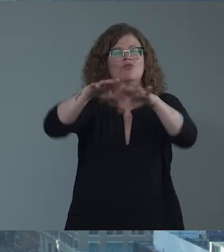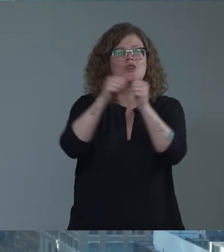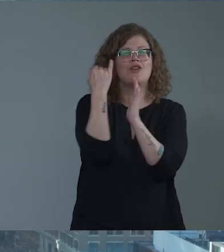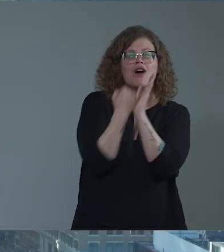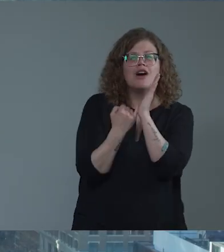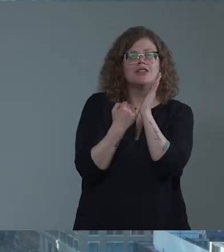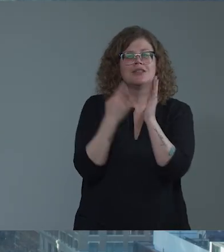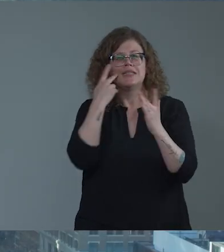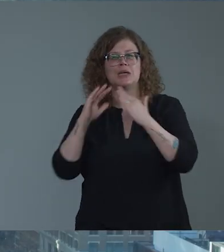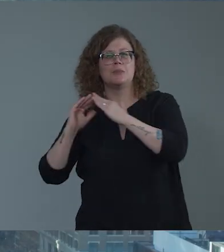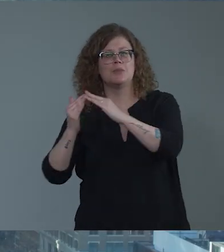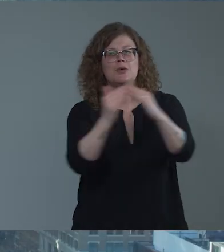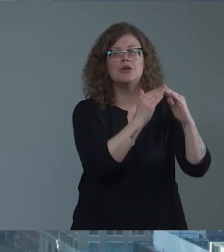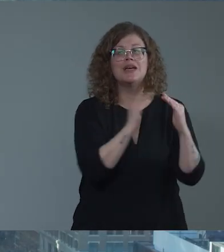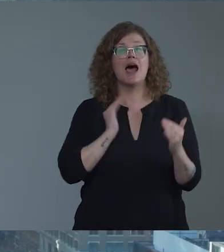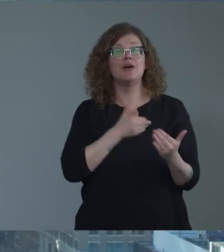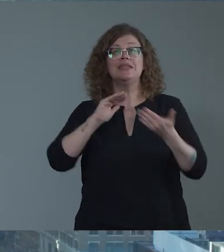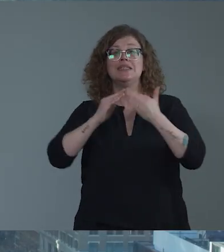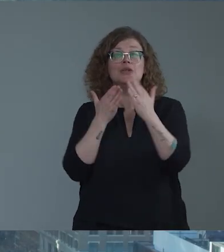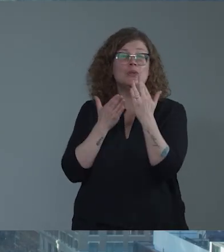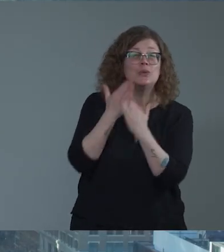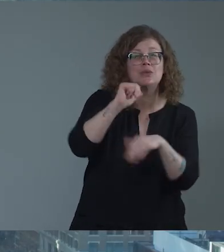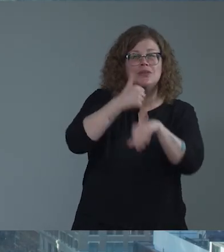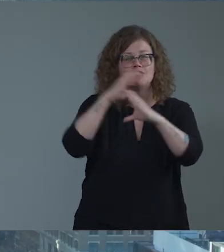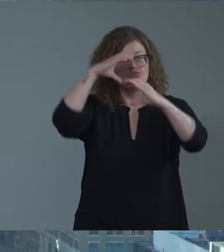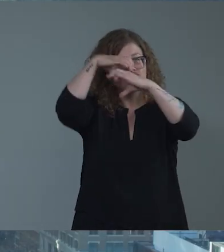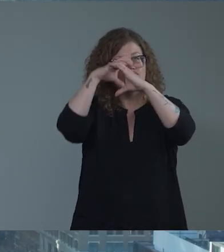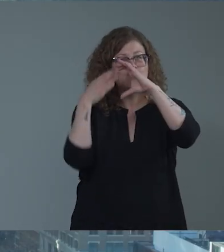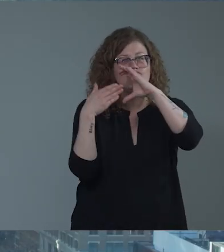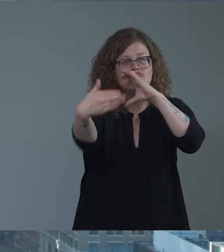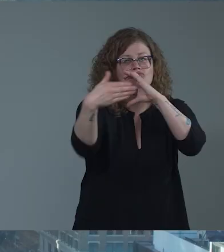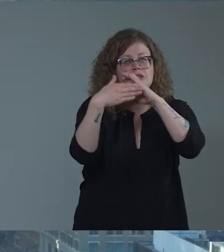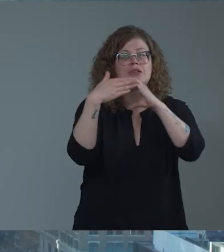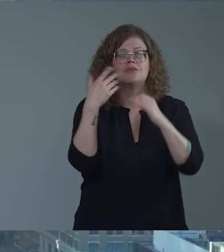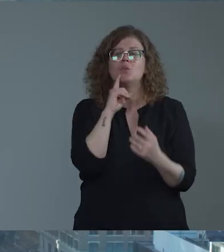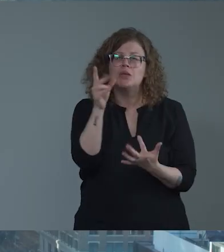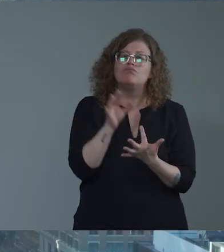undertaking their public art projects and talking with people from that place.